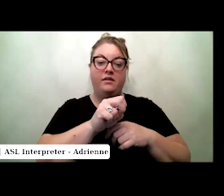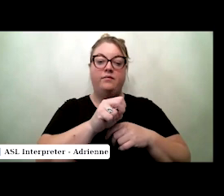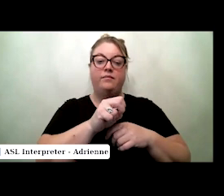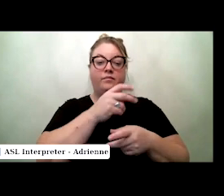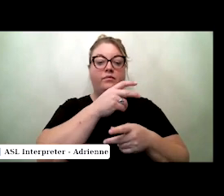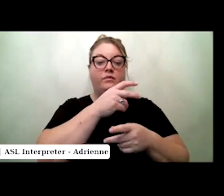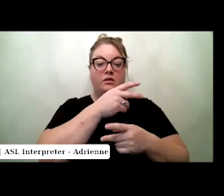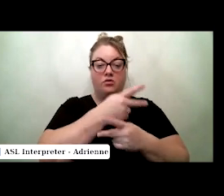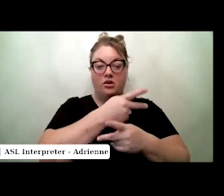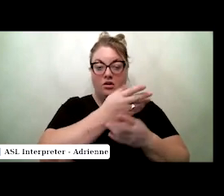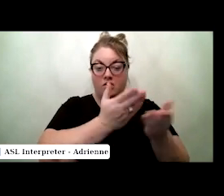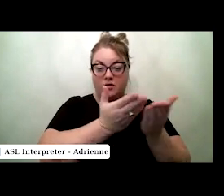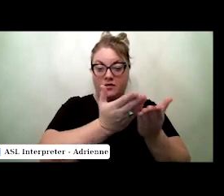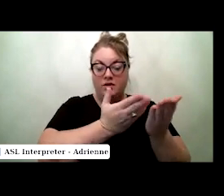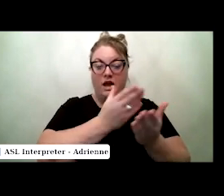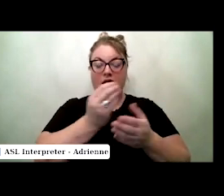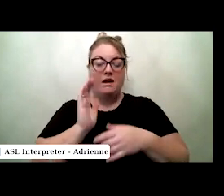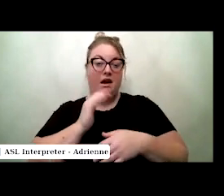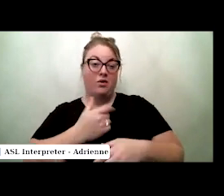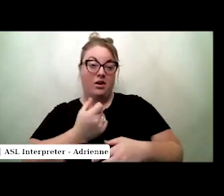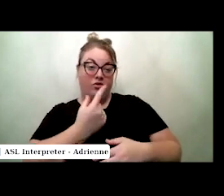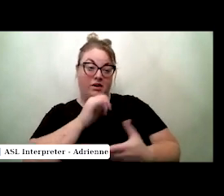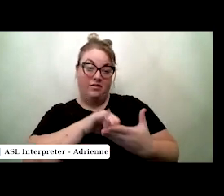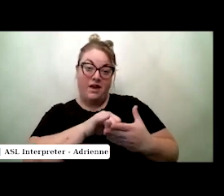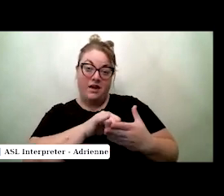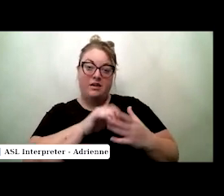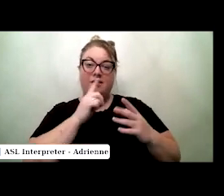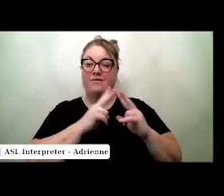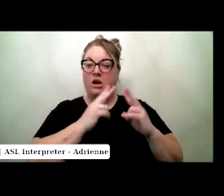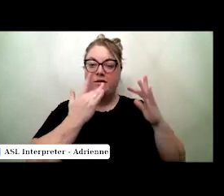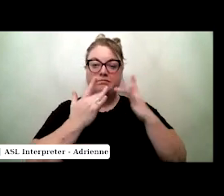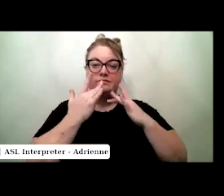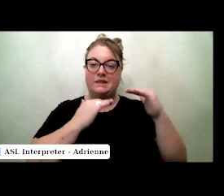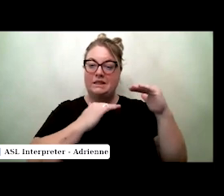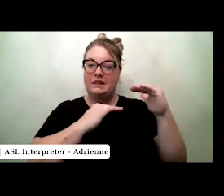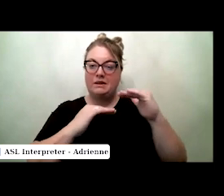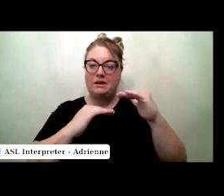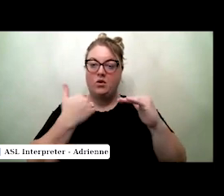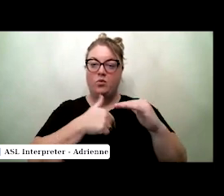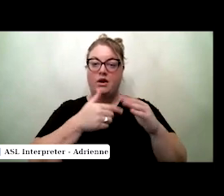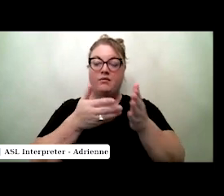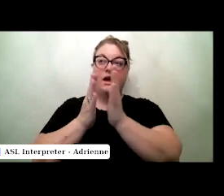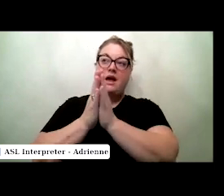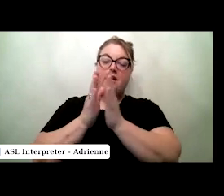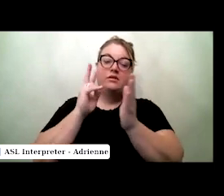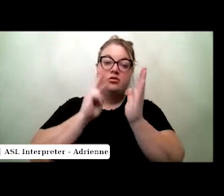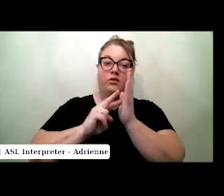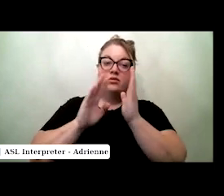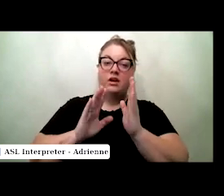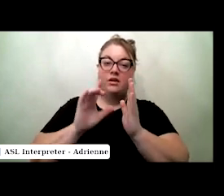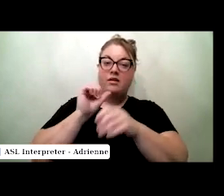And yet our understanding of it is too limited. We call on the secretaries of labor and health and human services.